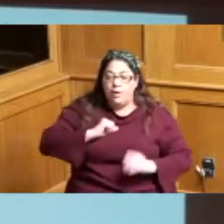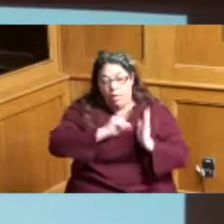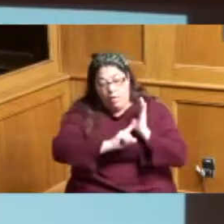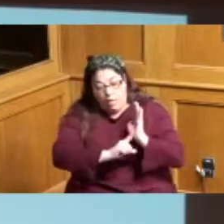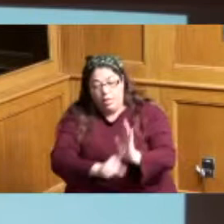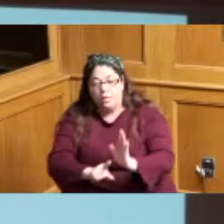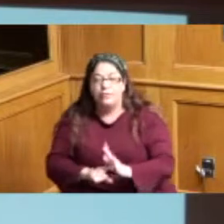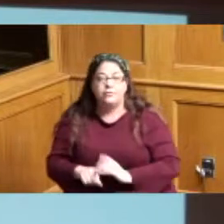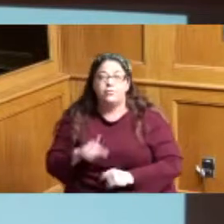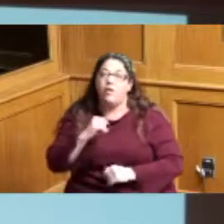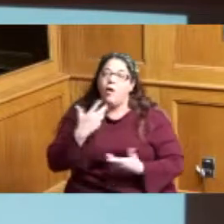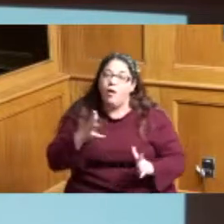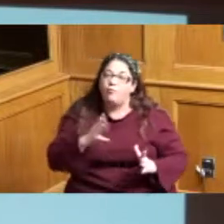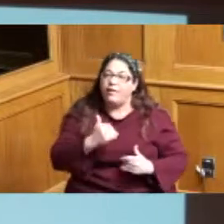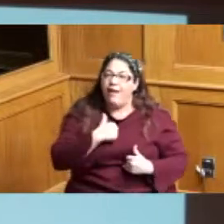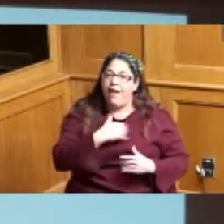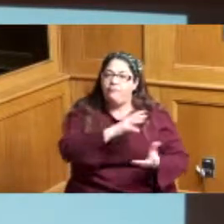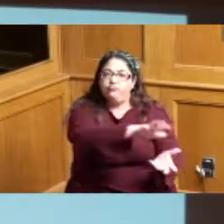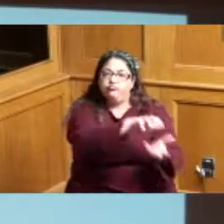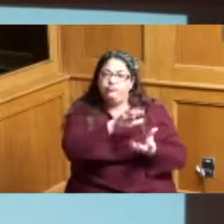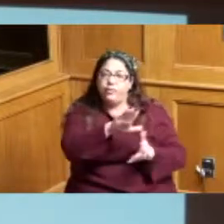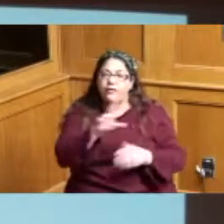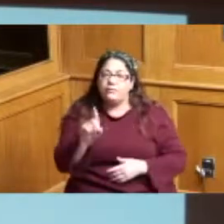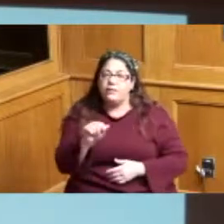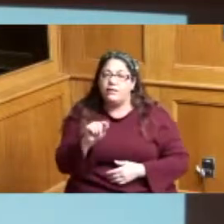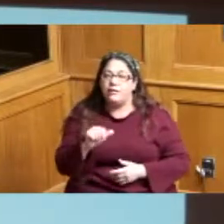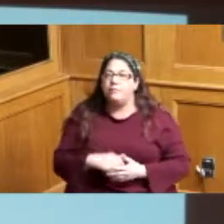costing analysis to get to those key cost centers